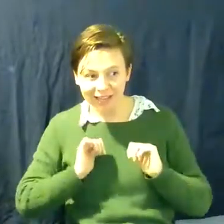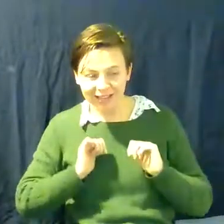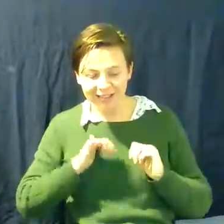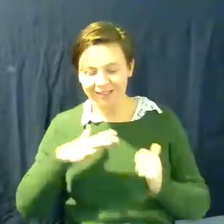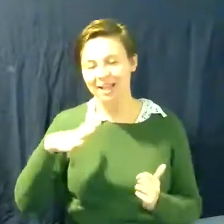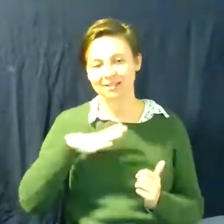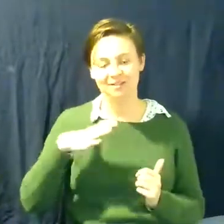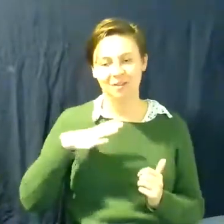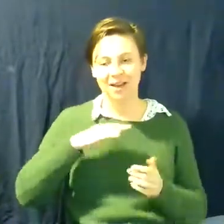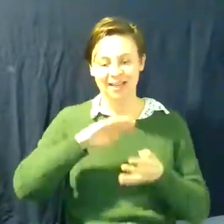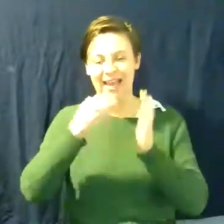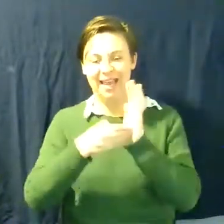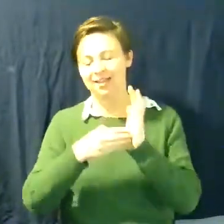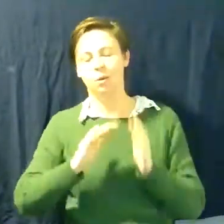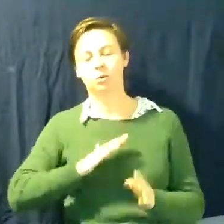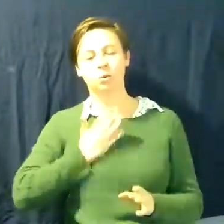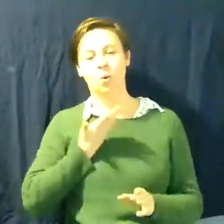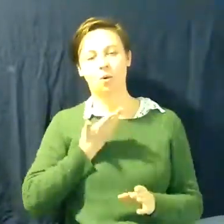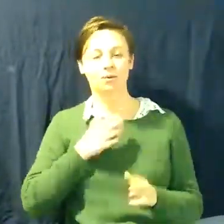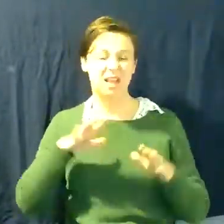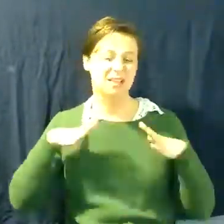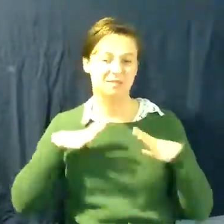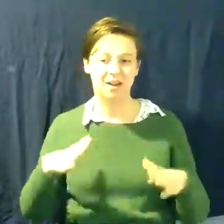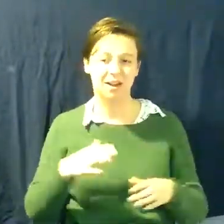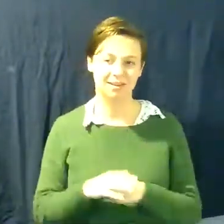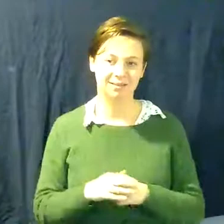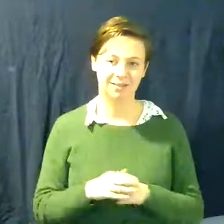, soon and even if you do all the training and